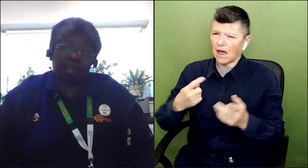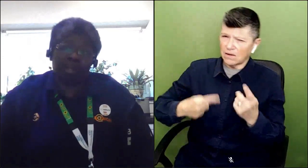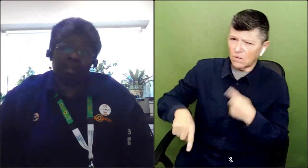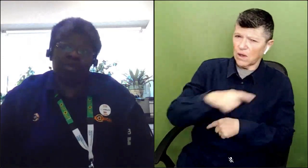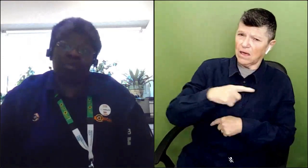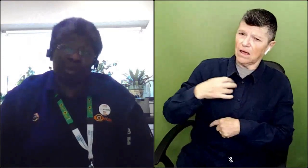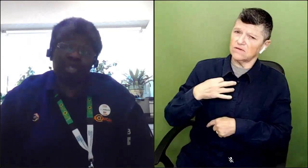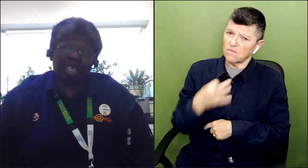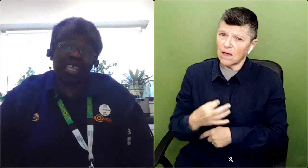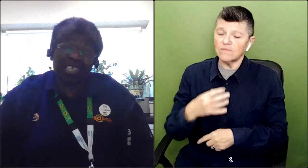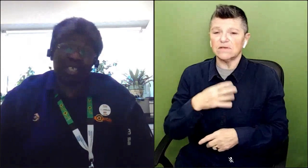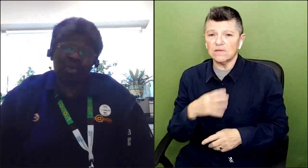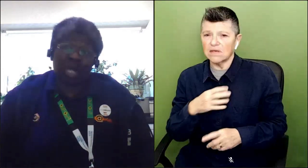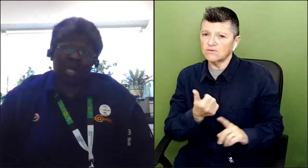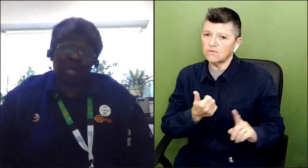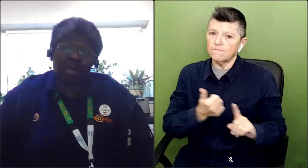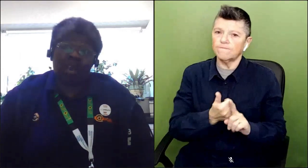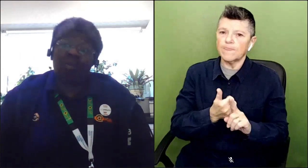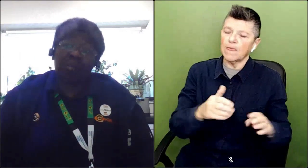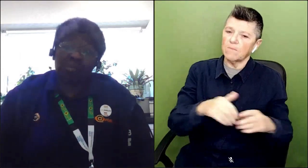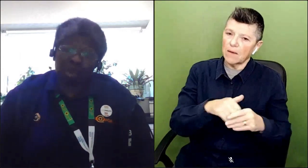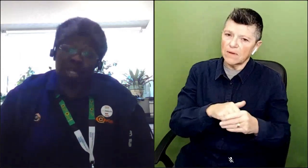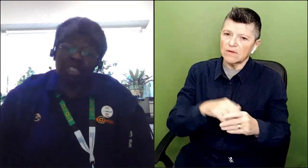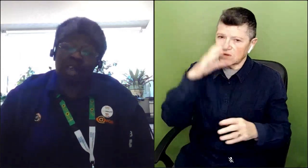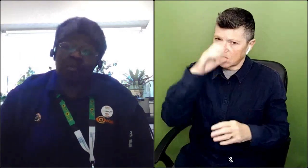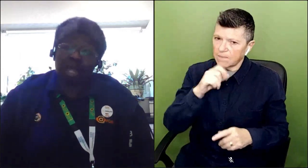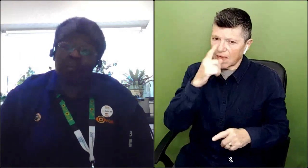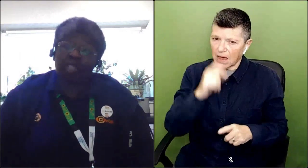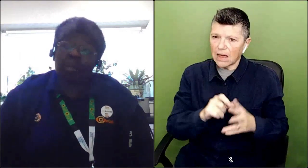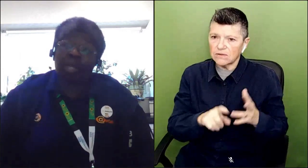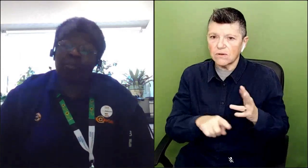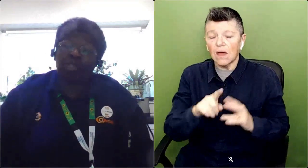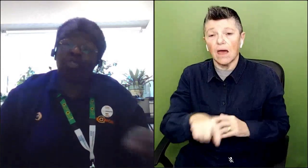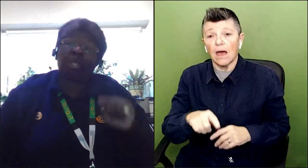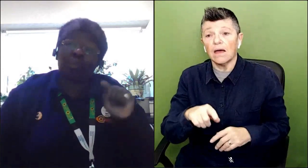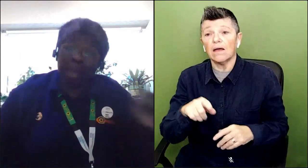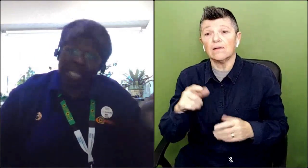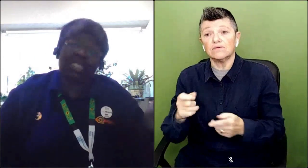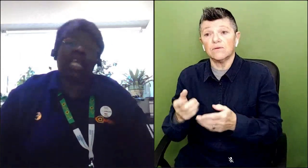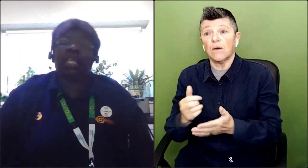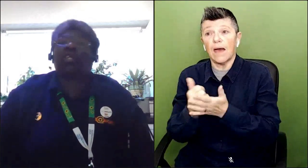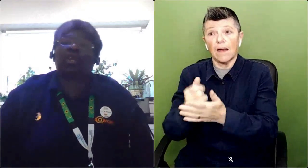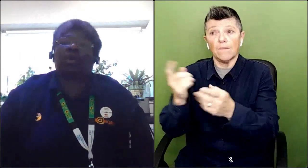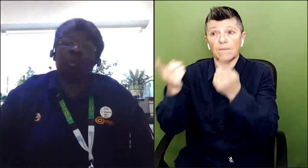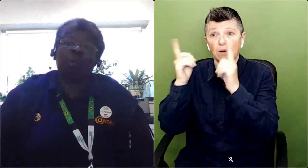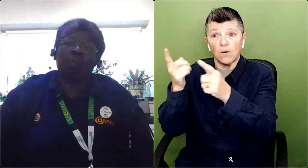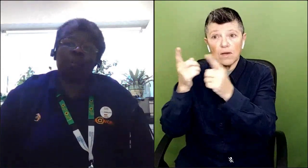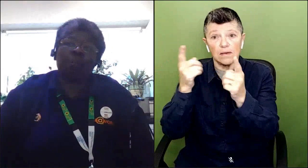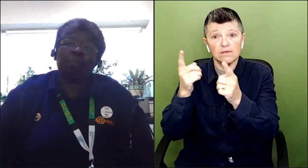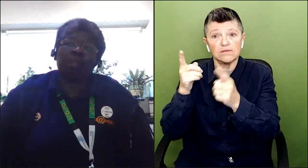So remember that they can do that, and employers help them to produce the best they can do,